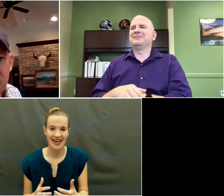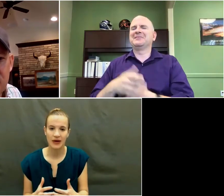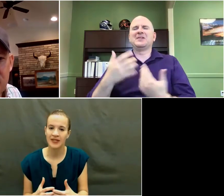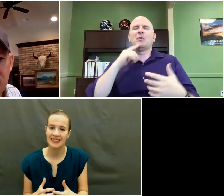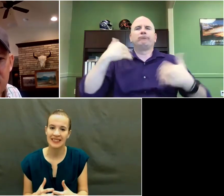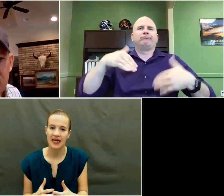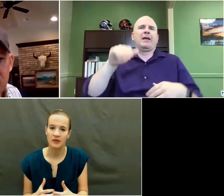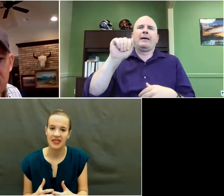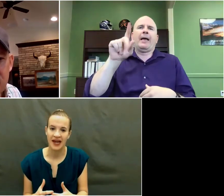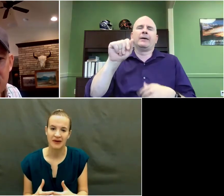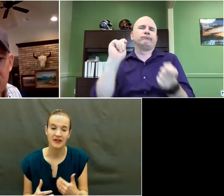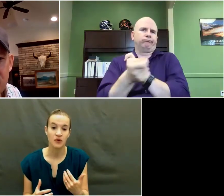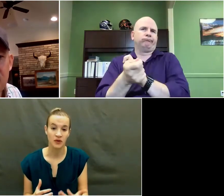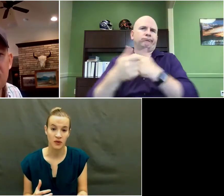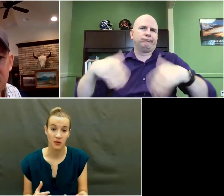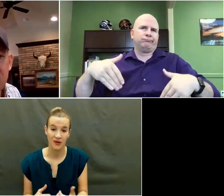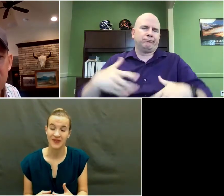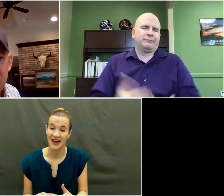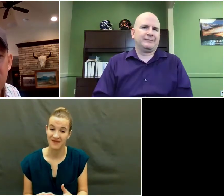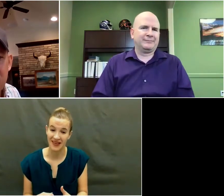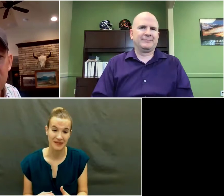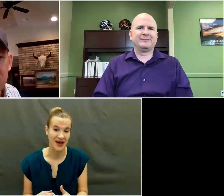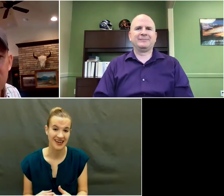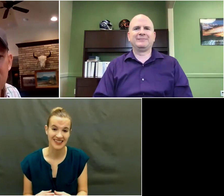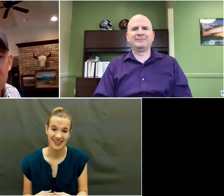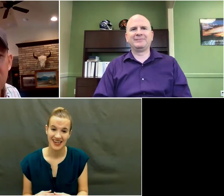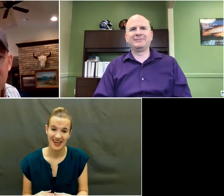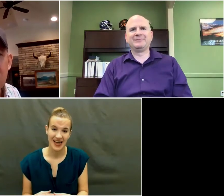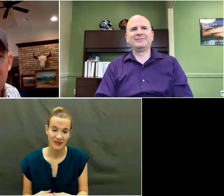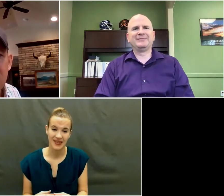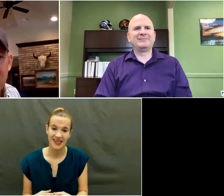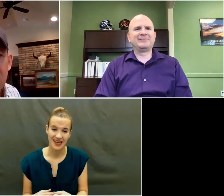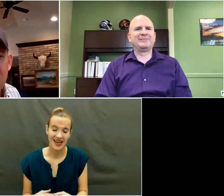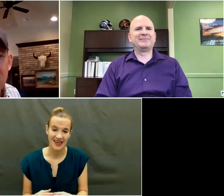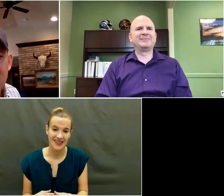it wasn't until I really got out into the real world, I felt that impact. And really, the